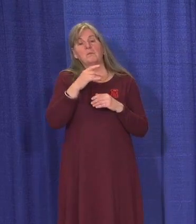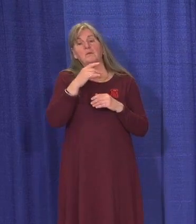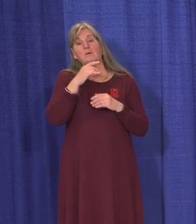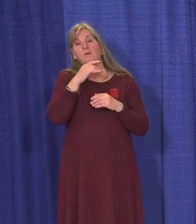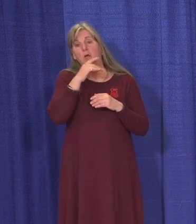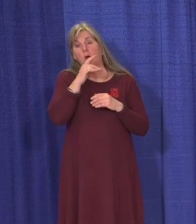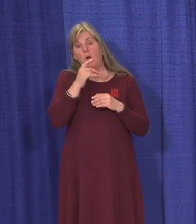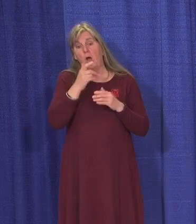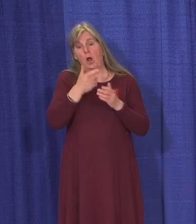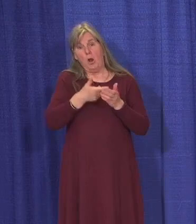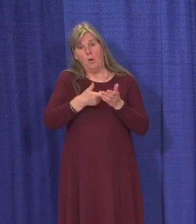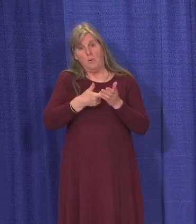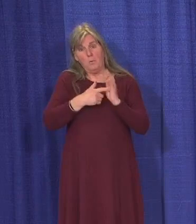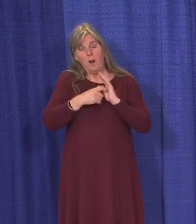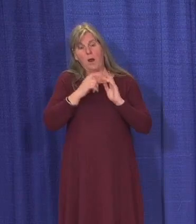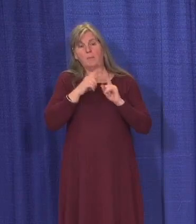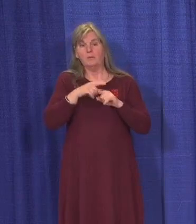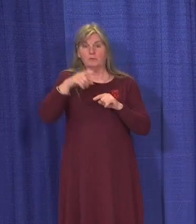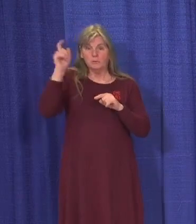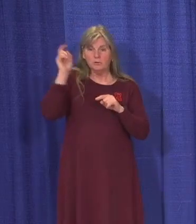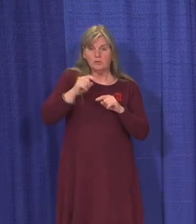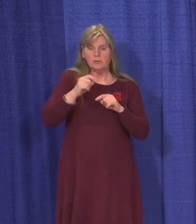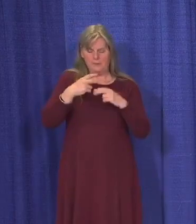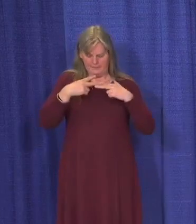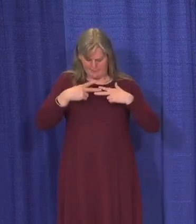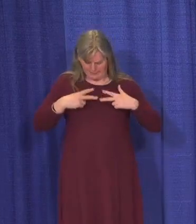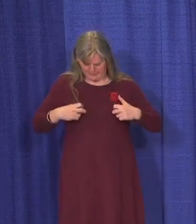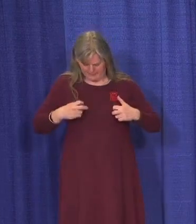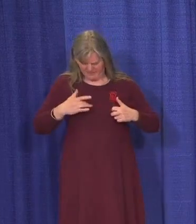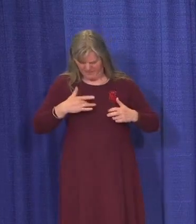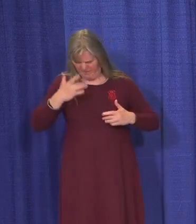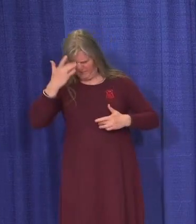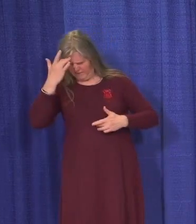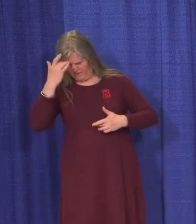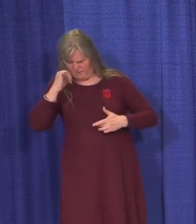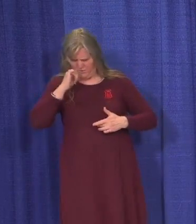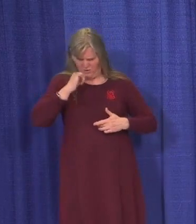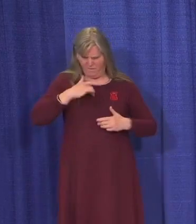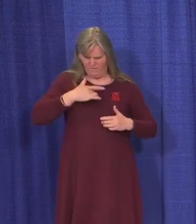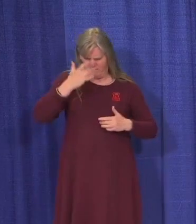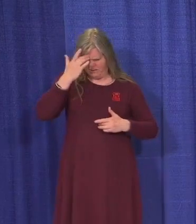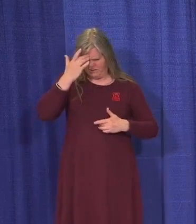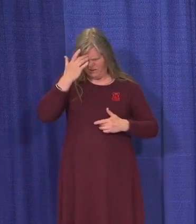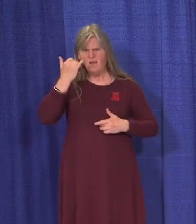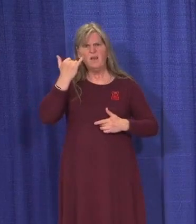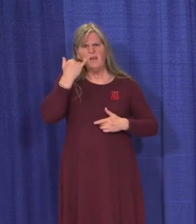But we will work with everyone to clarify the direction and increase your ability to move